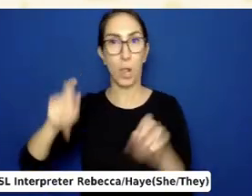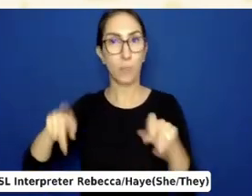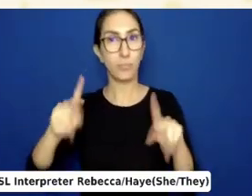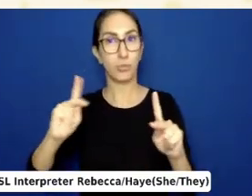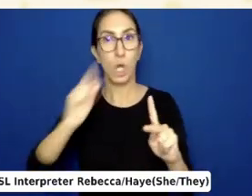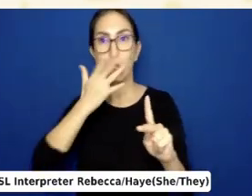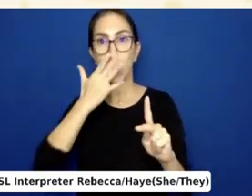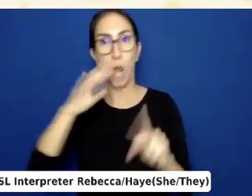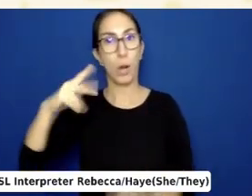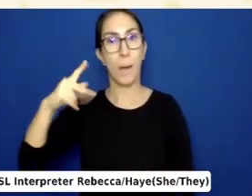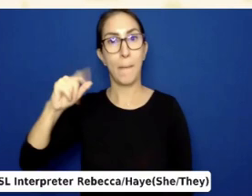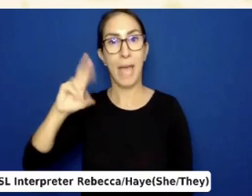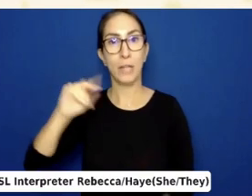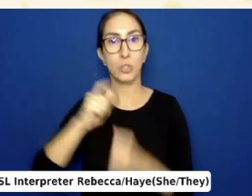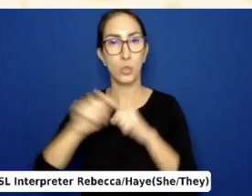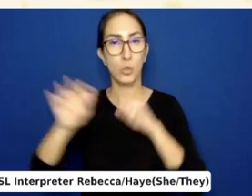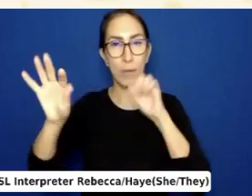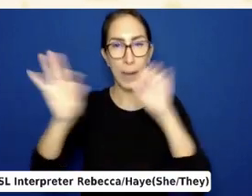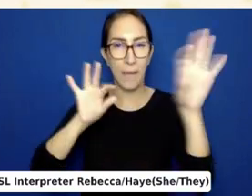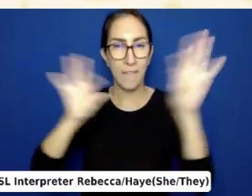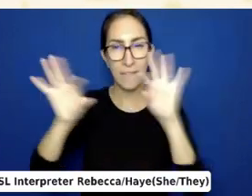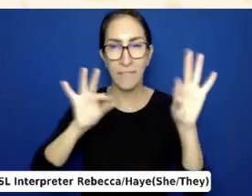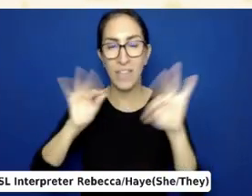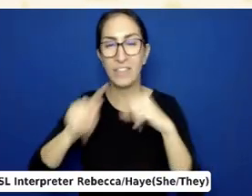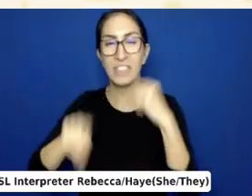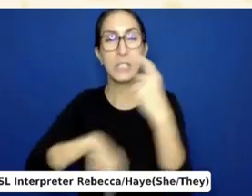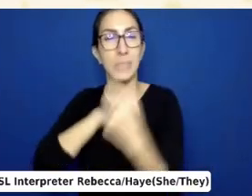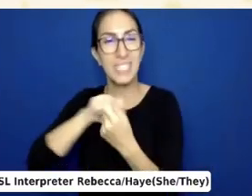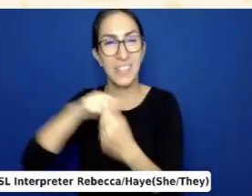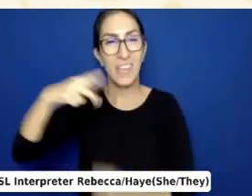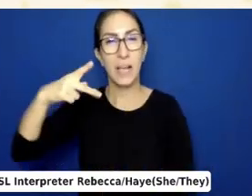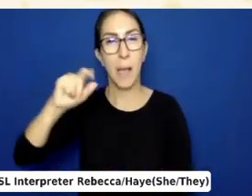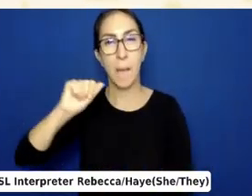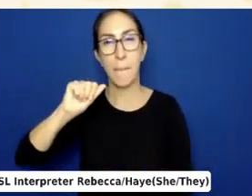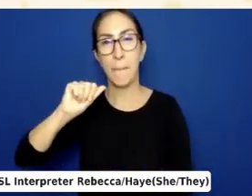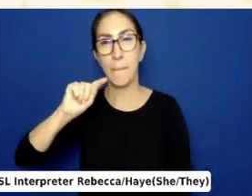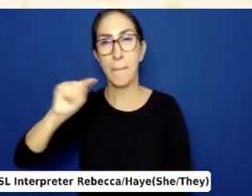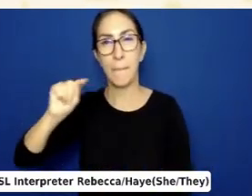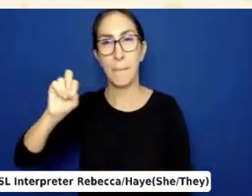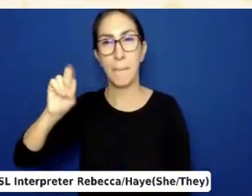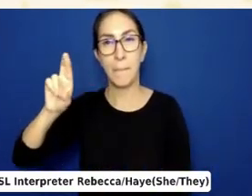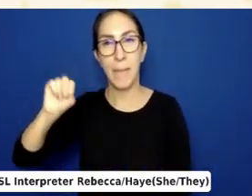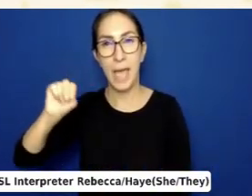what will be the specific pattern or specific sections